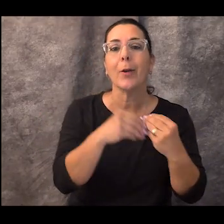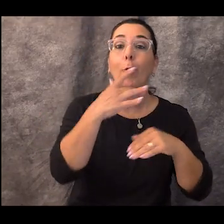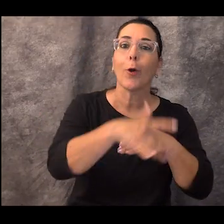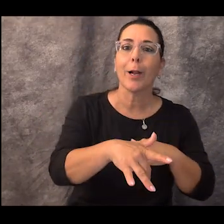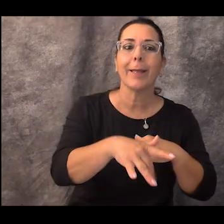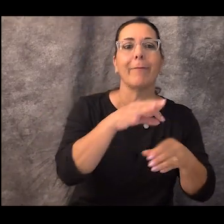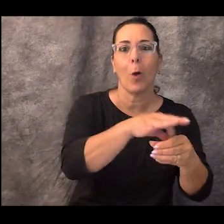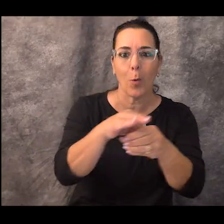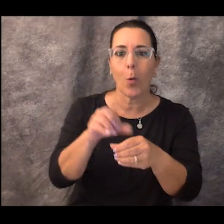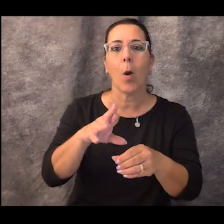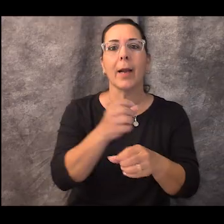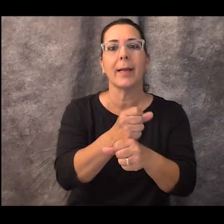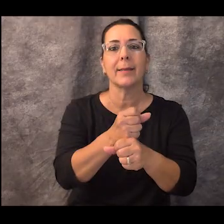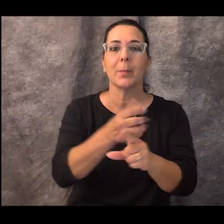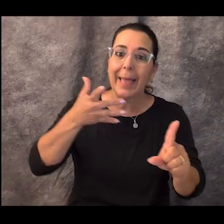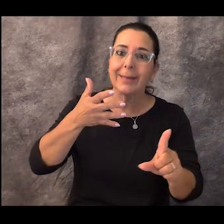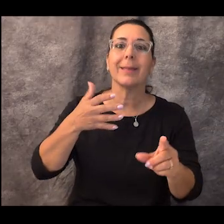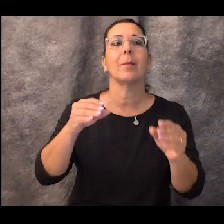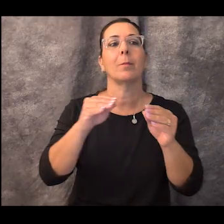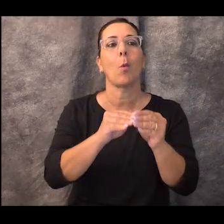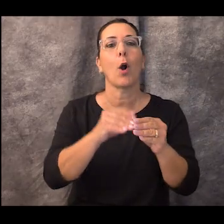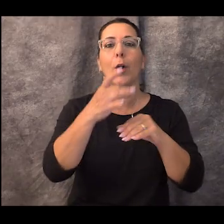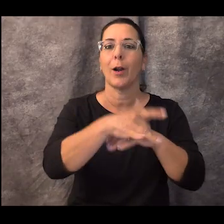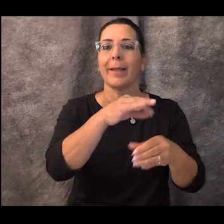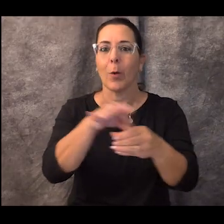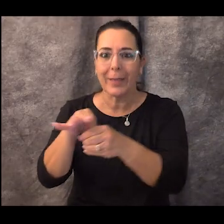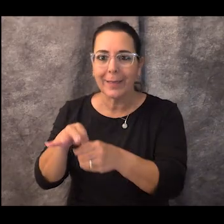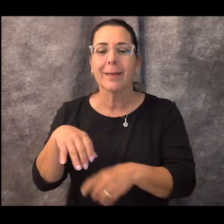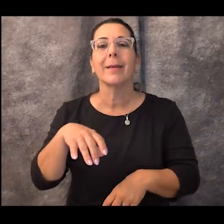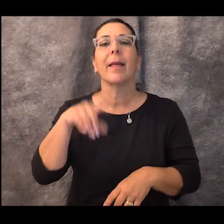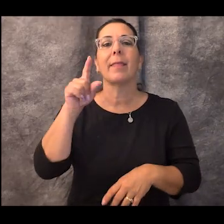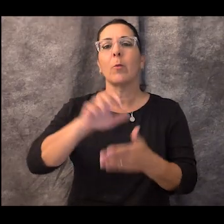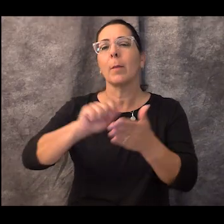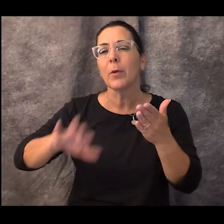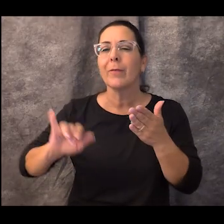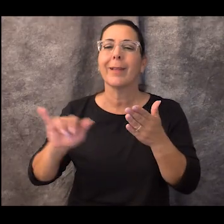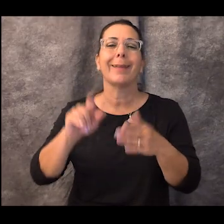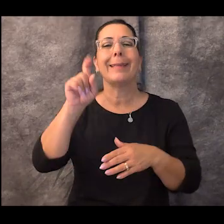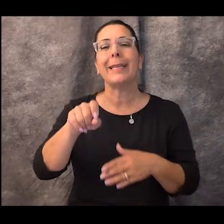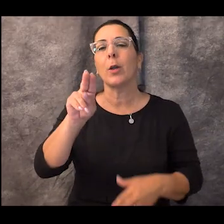They took down some of the barriers to voting by mail, like needing notaries and witness signatures and things like that.